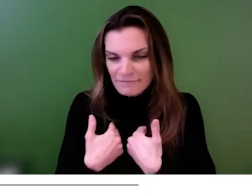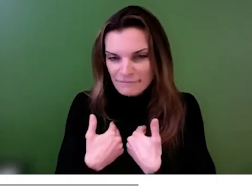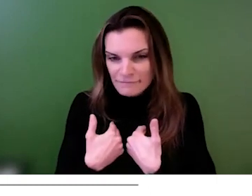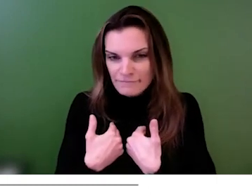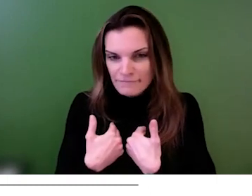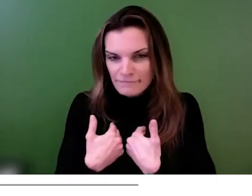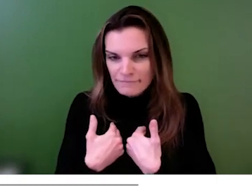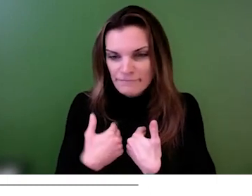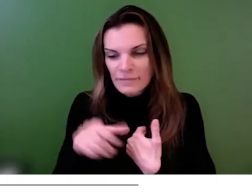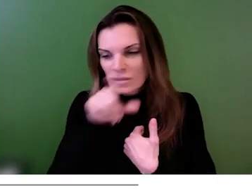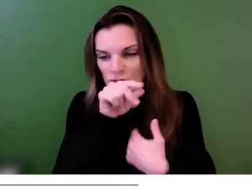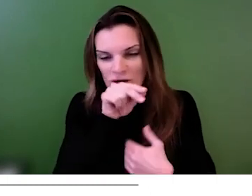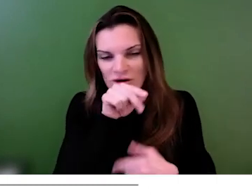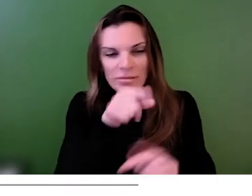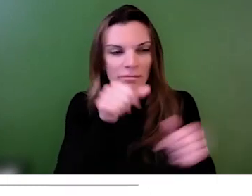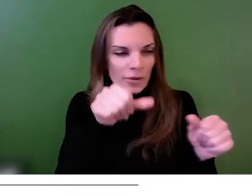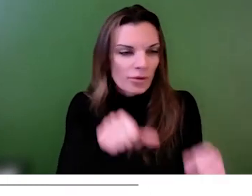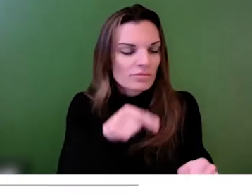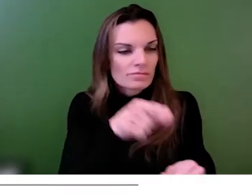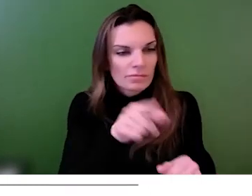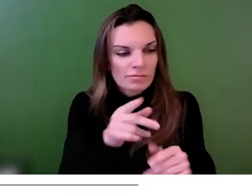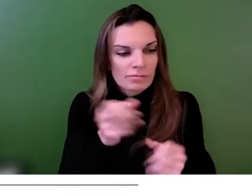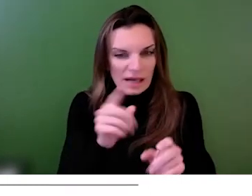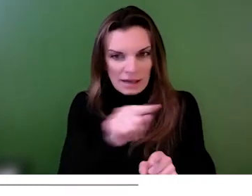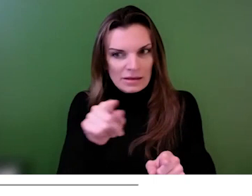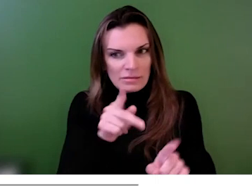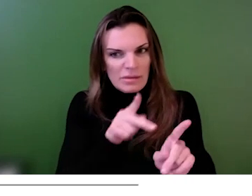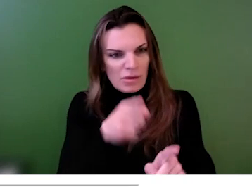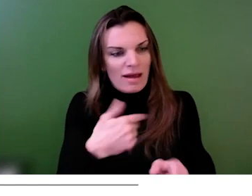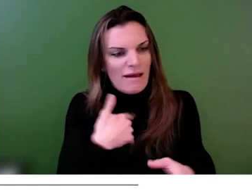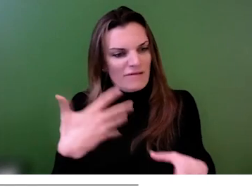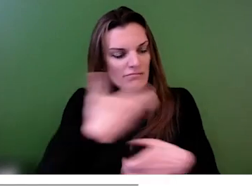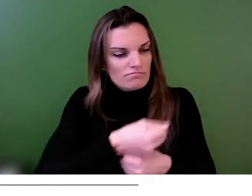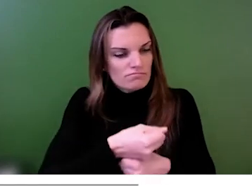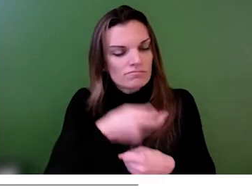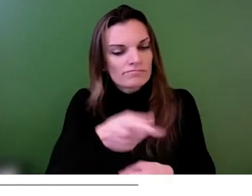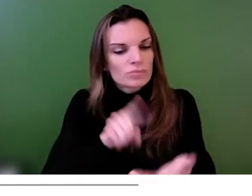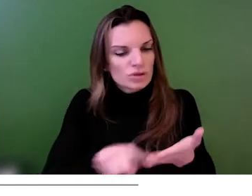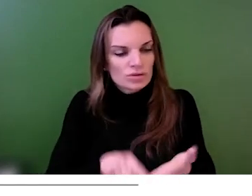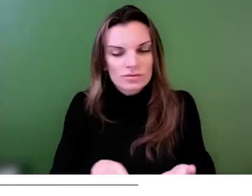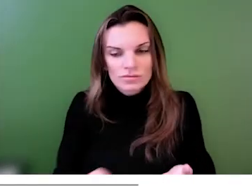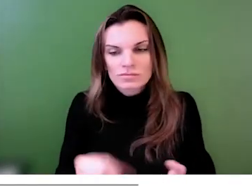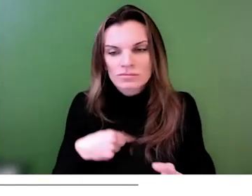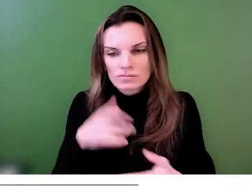on Twitter that do a really good job at condensing that research. Again, I will share the